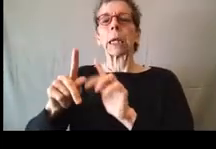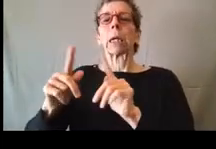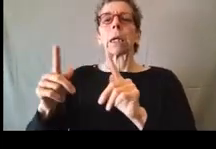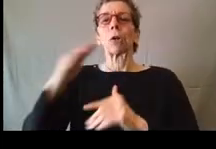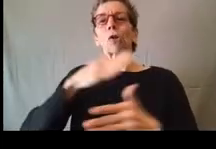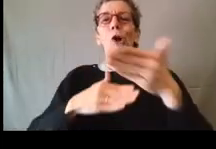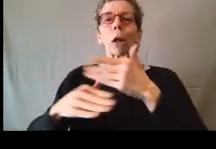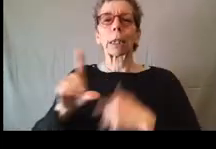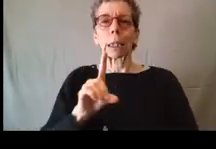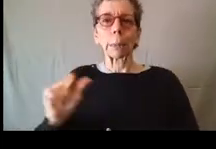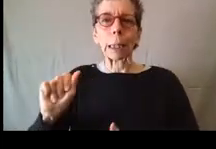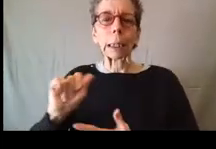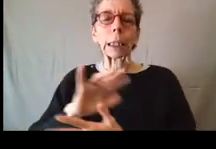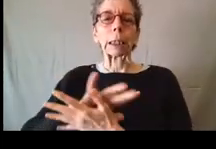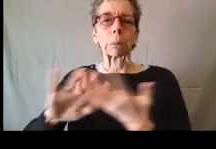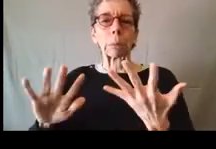give us his thoughts on this. John, why don't you take it.